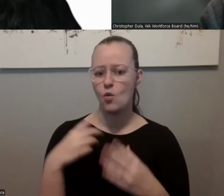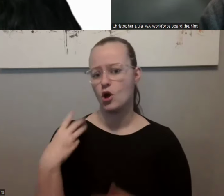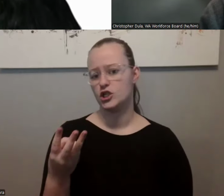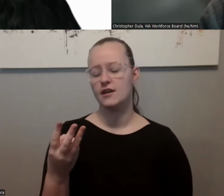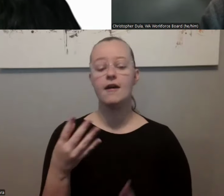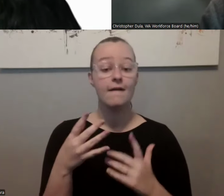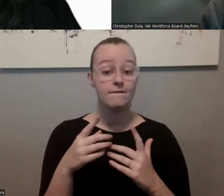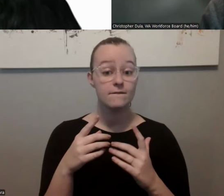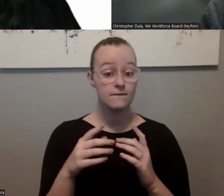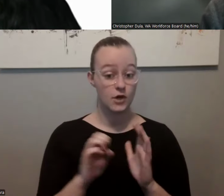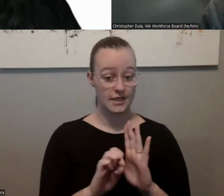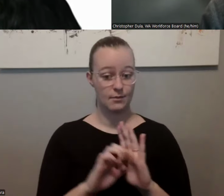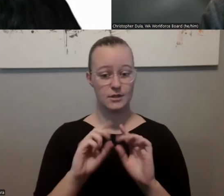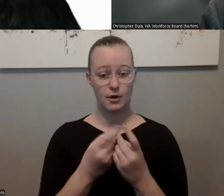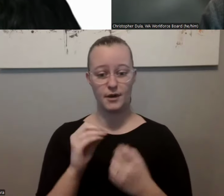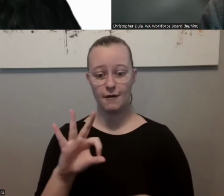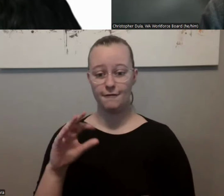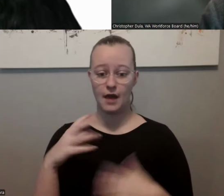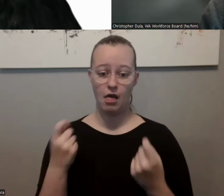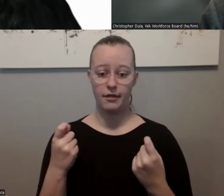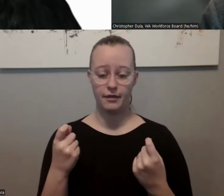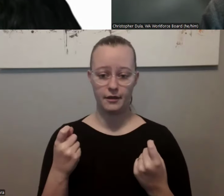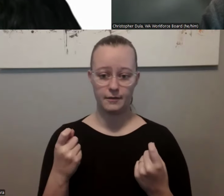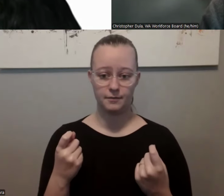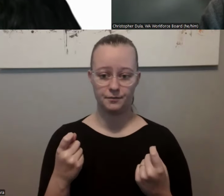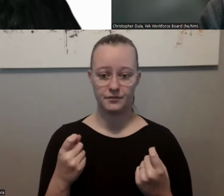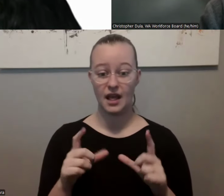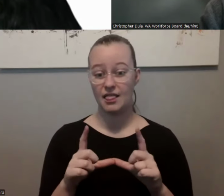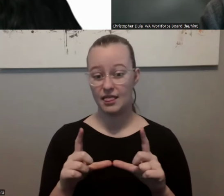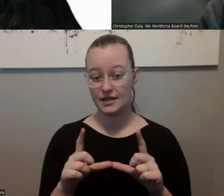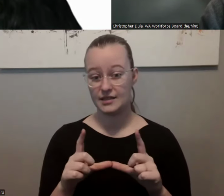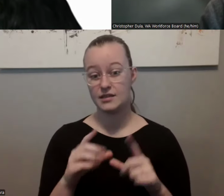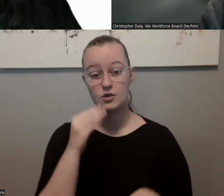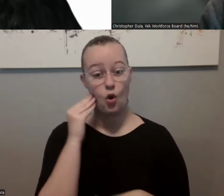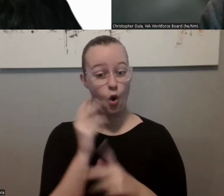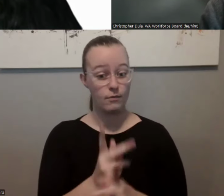So, for example, the Department of Health licenses home care aides.